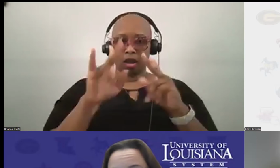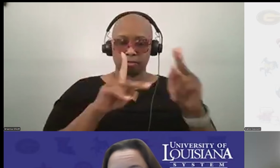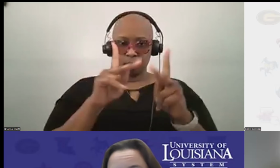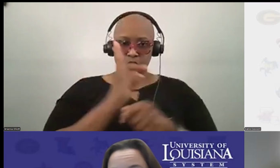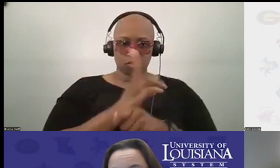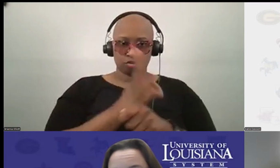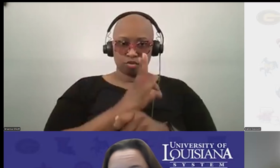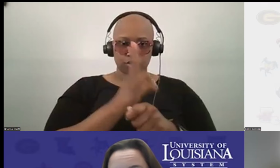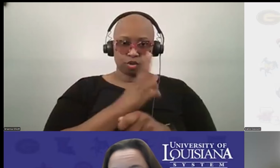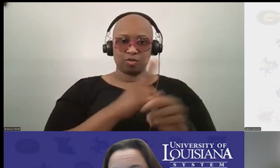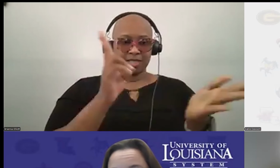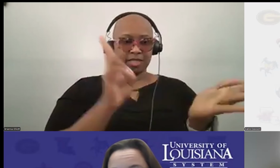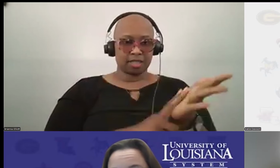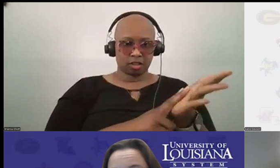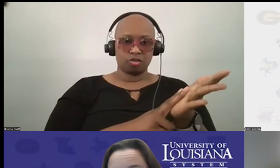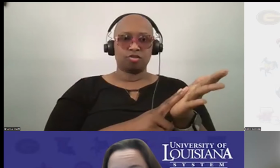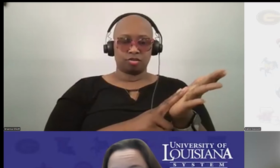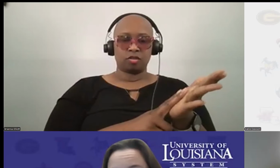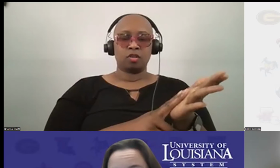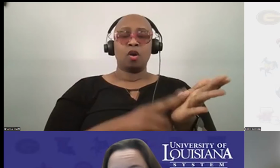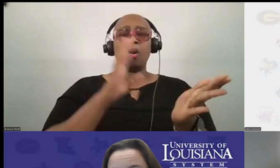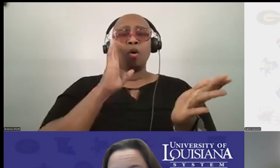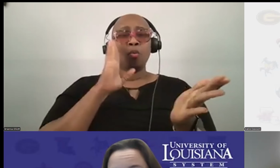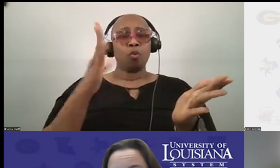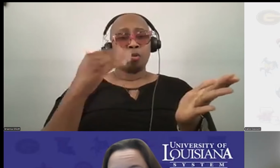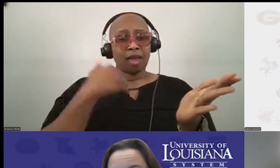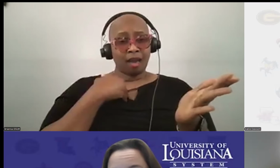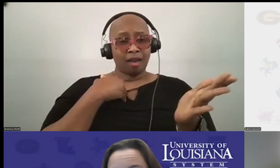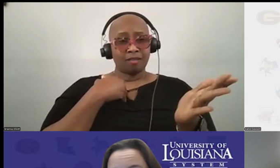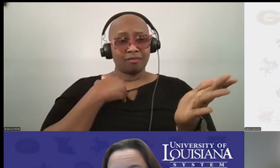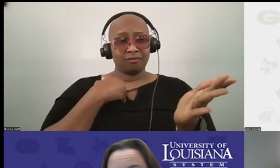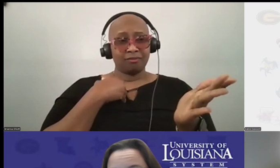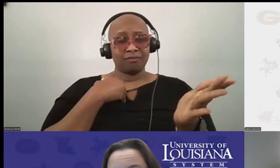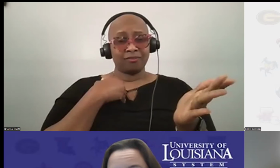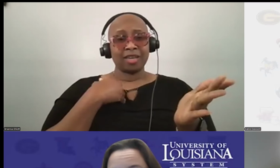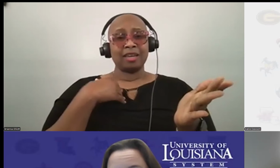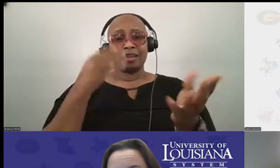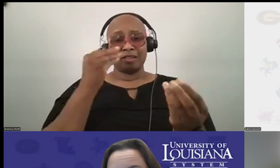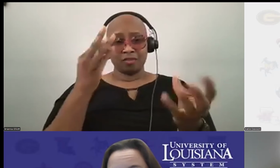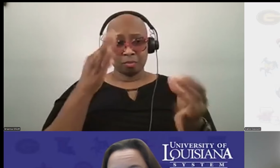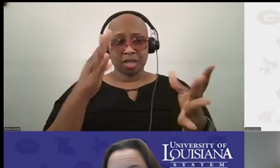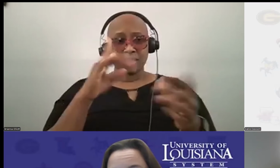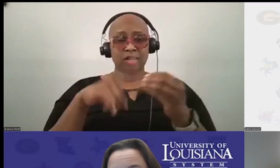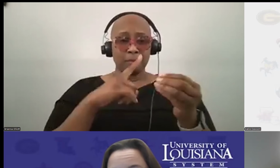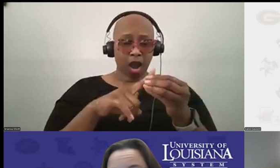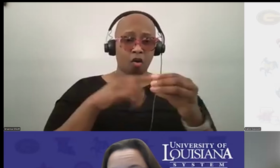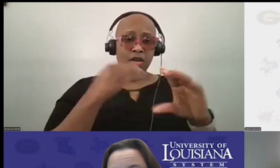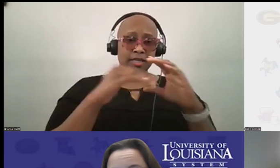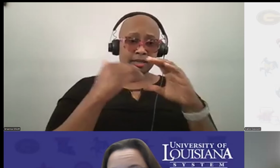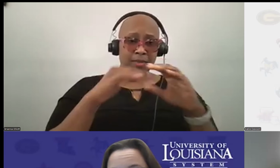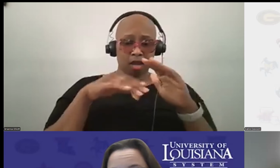So will we have information maybe on the next webinar about accessibility and emails? So your